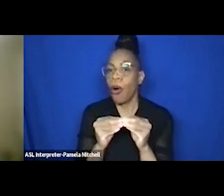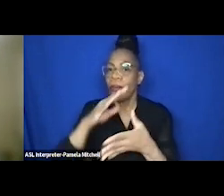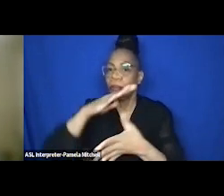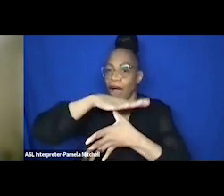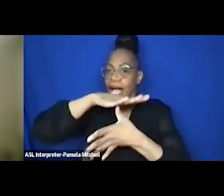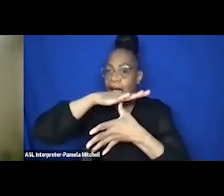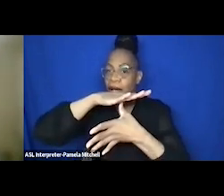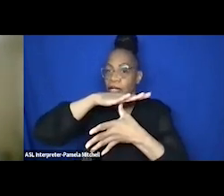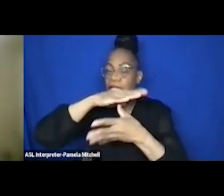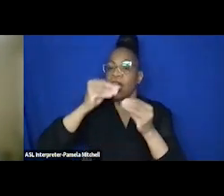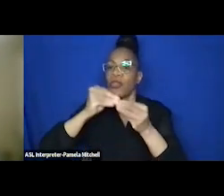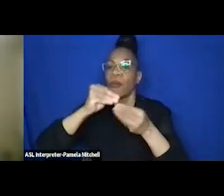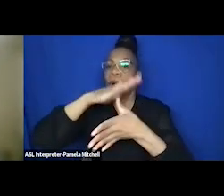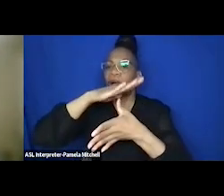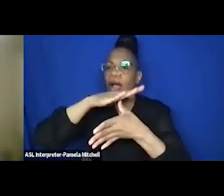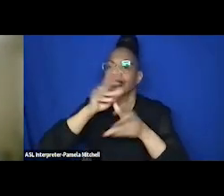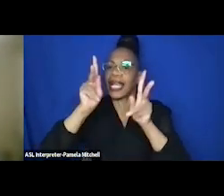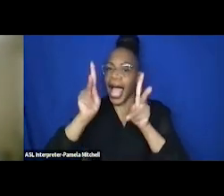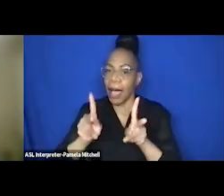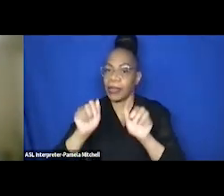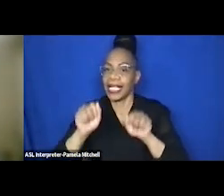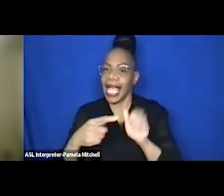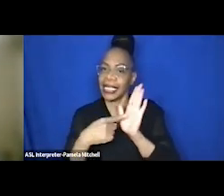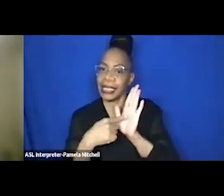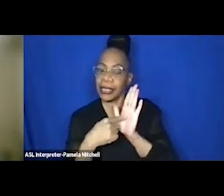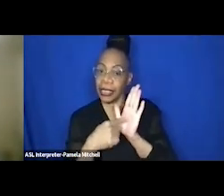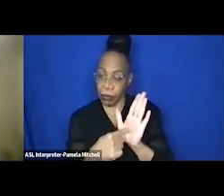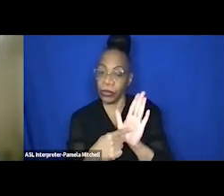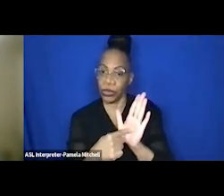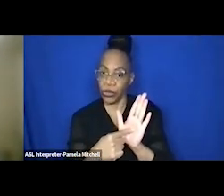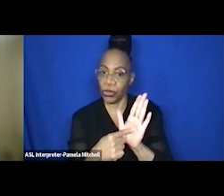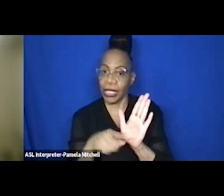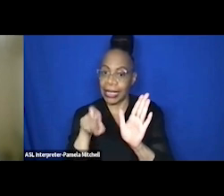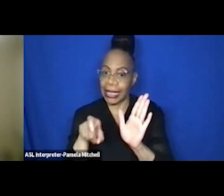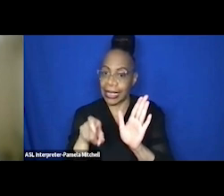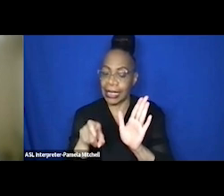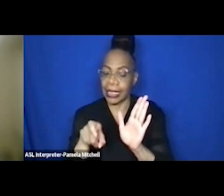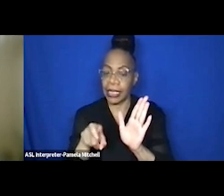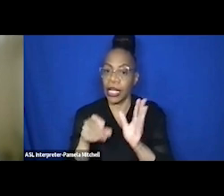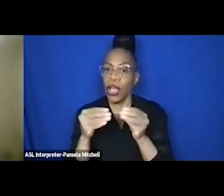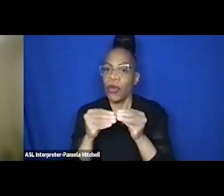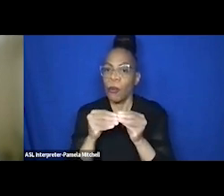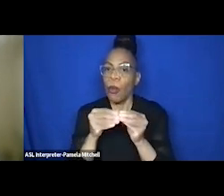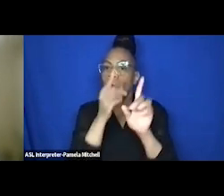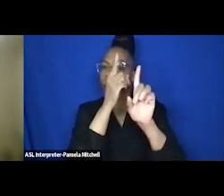that an applicant could demonstrate alignment with, the more points that they would receive